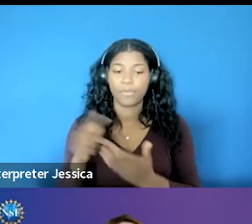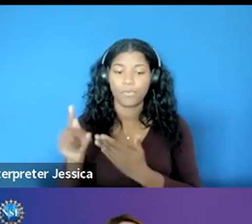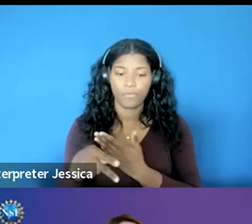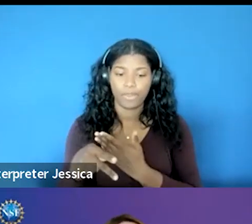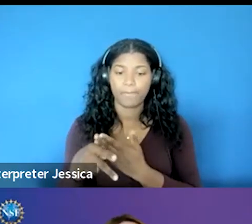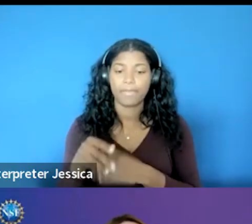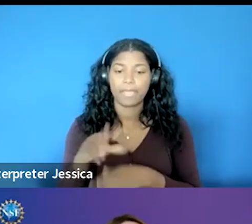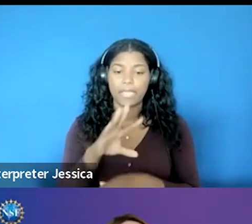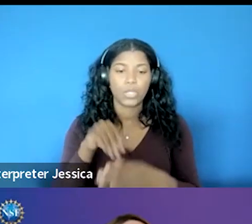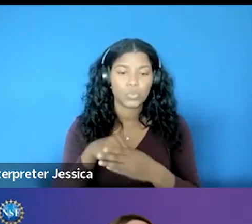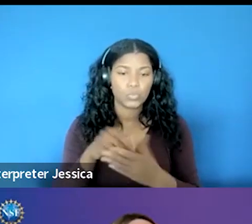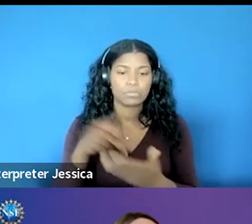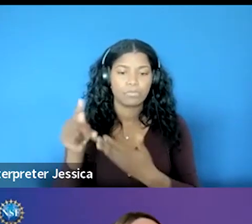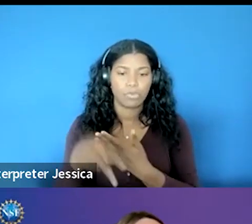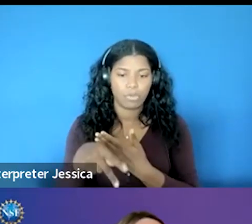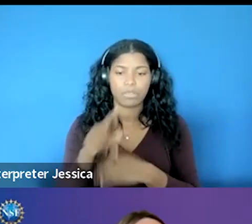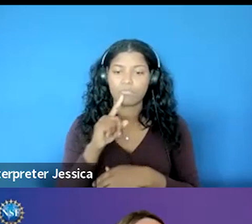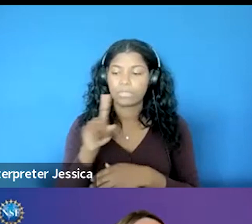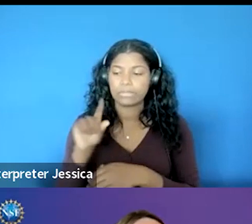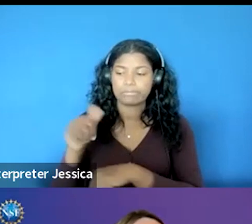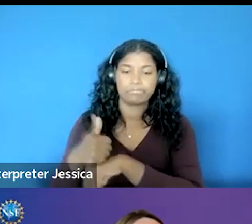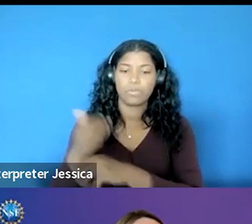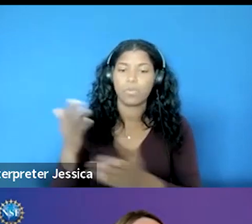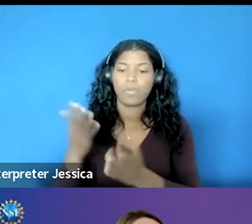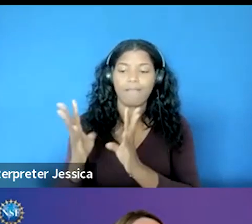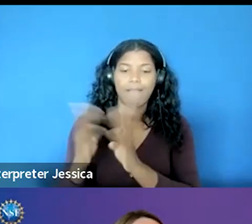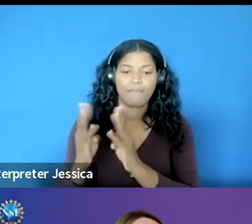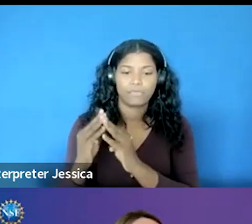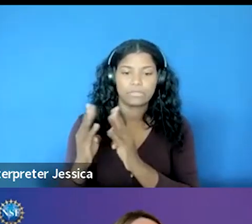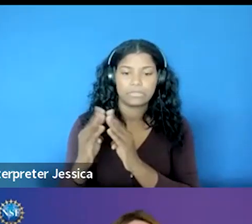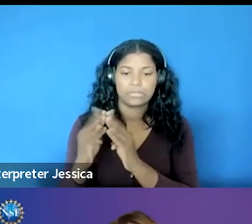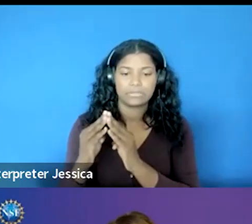and they have, one mechanism is a conference mechanism, so it's not quite a workshop,